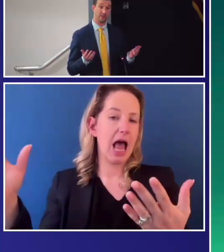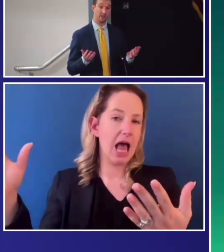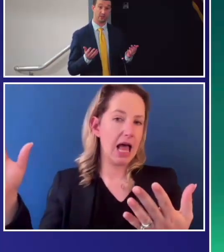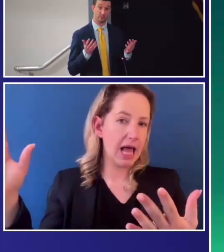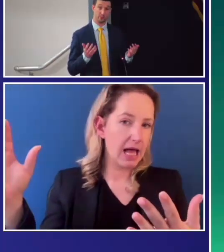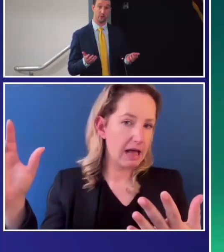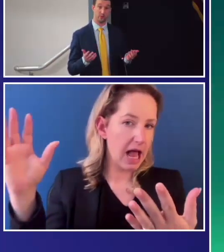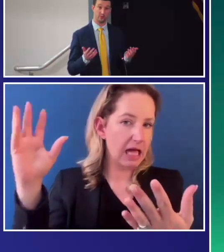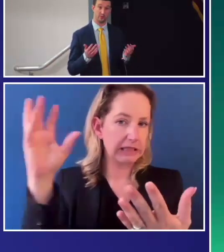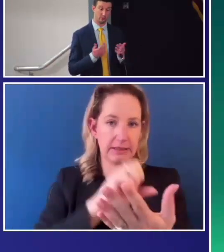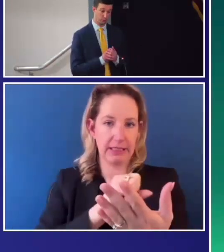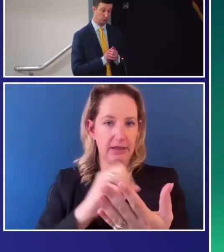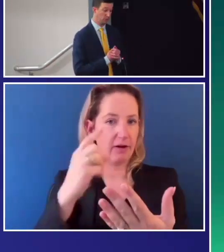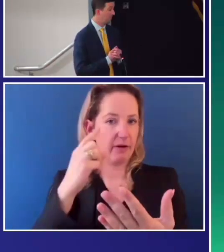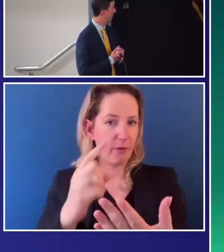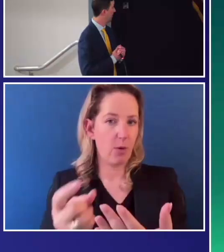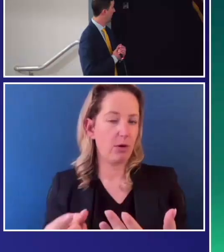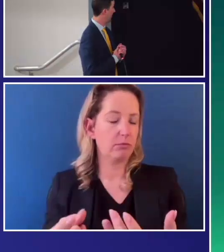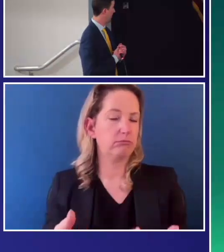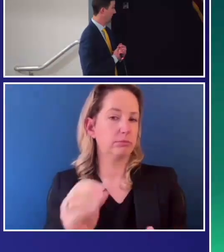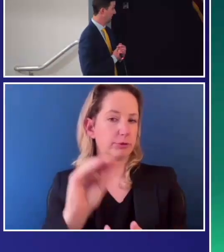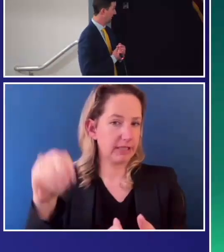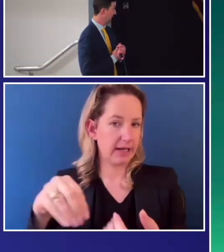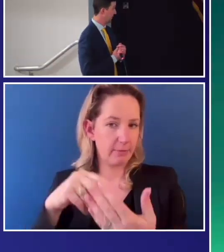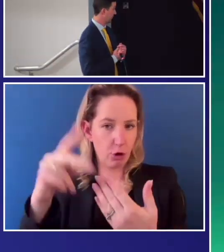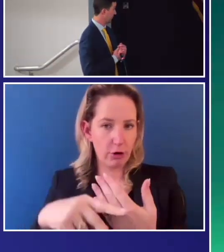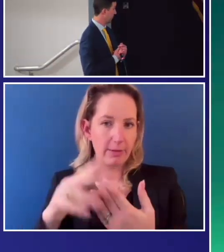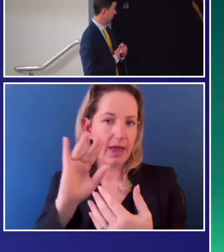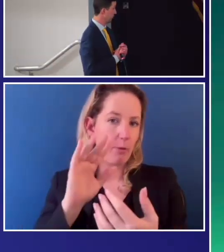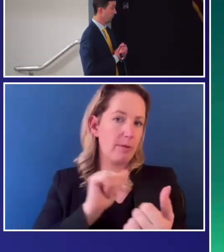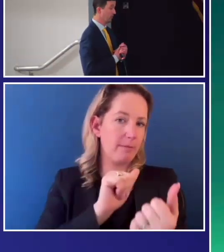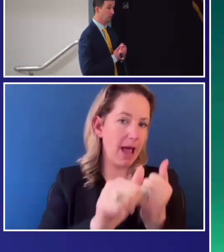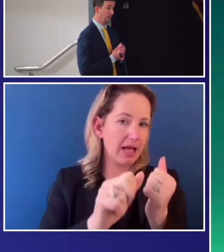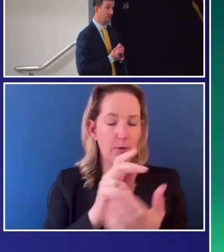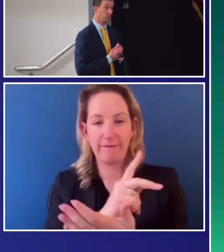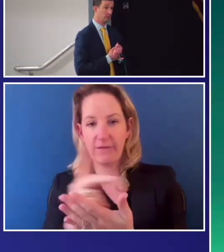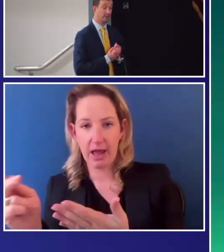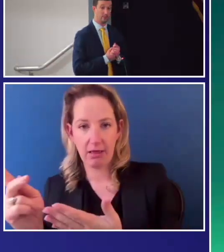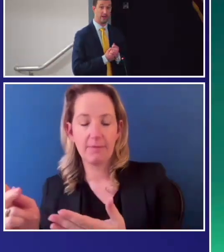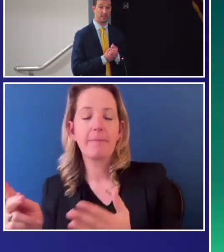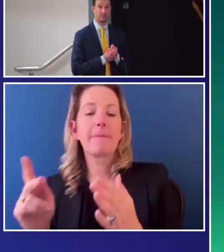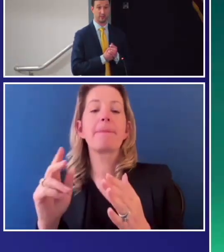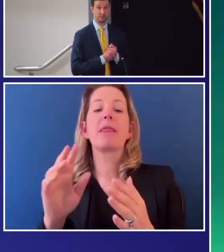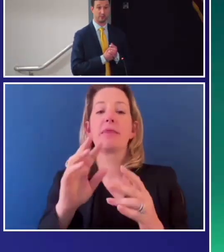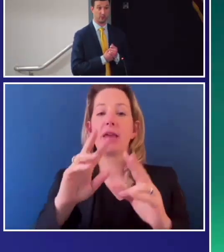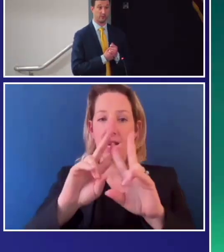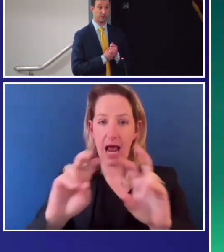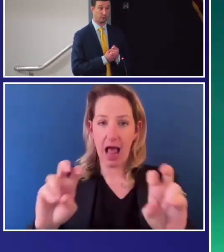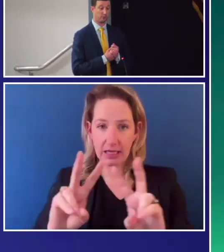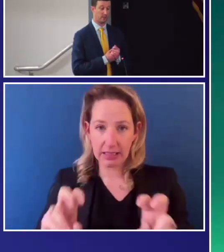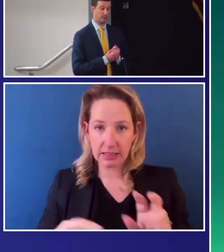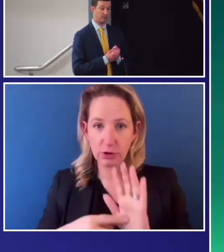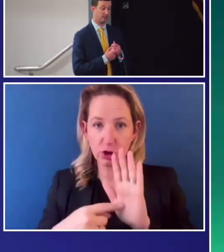and fail the proposed rule. The analysis we're going to show you is what the impact of the proposed rule does.